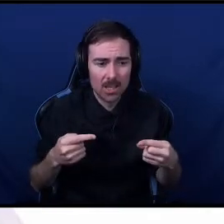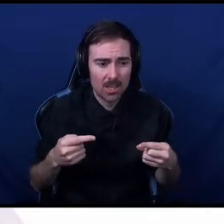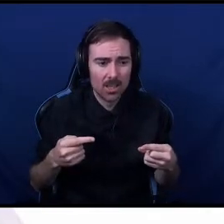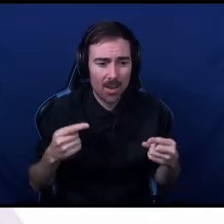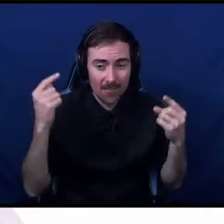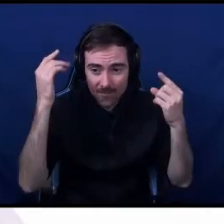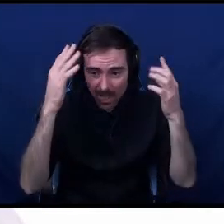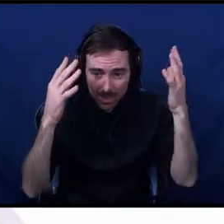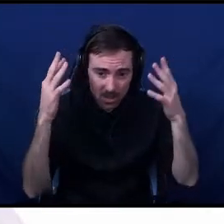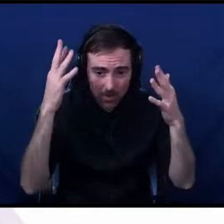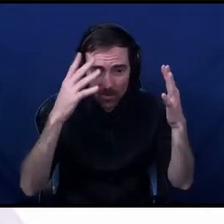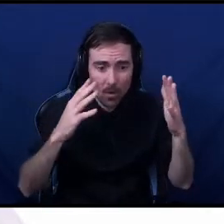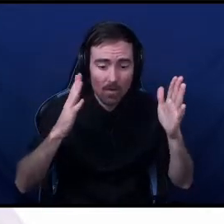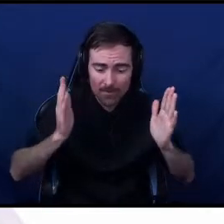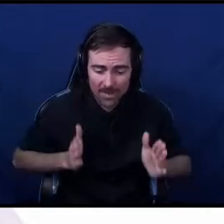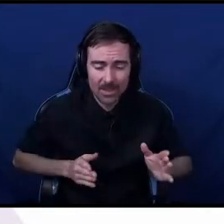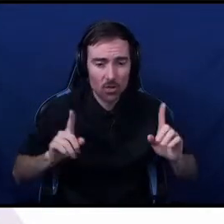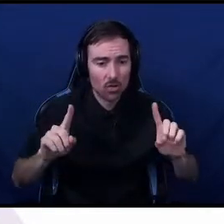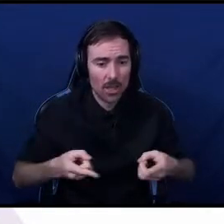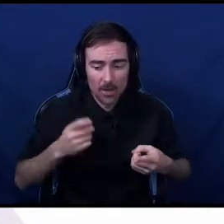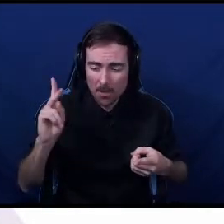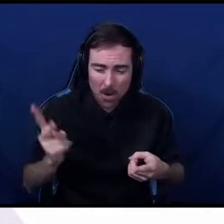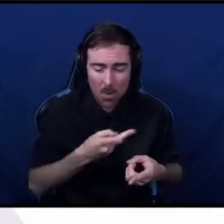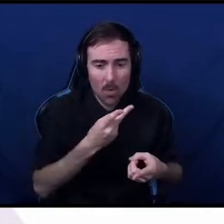go, well, let's just put like, half of the squad onto that,